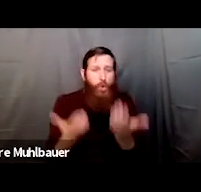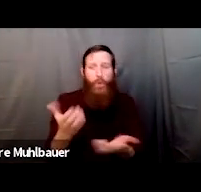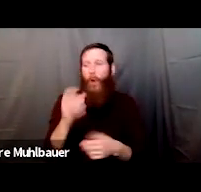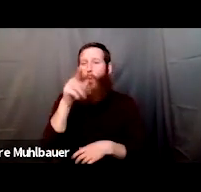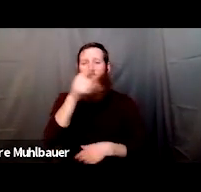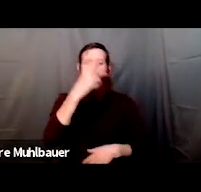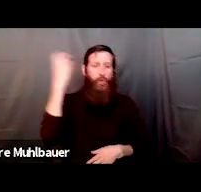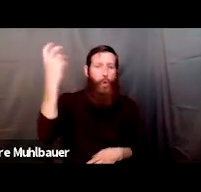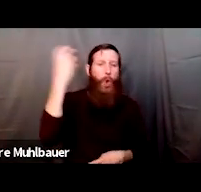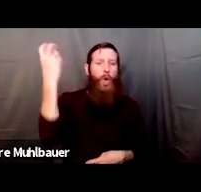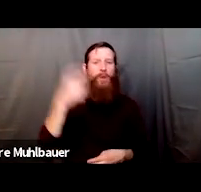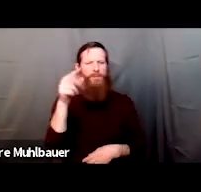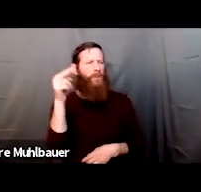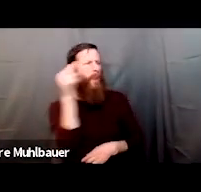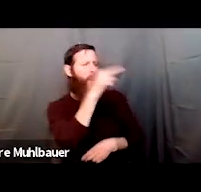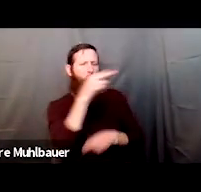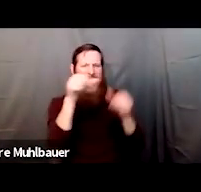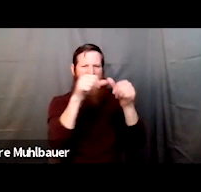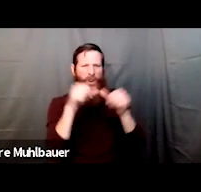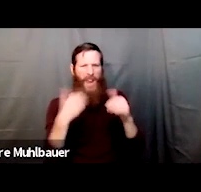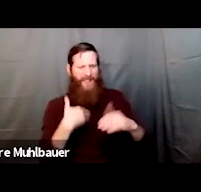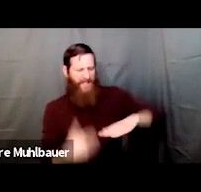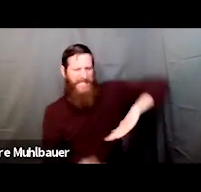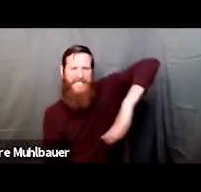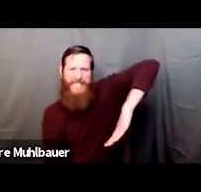Look for areas where there are steep and open terrain above you